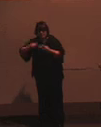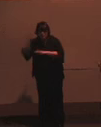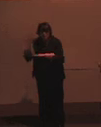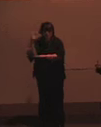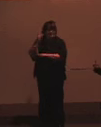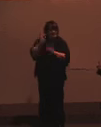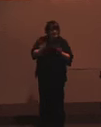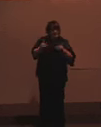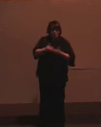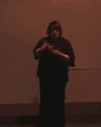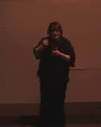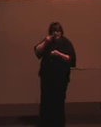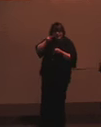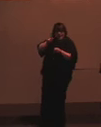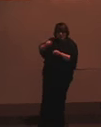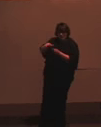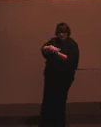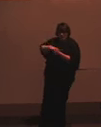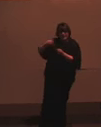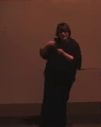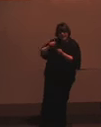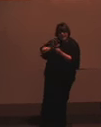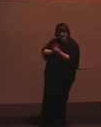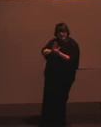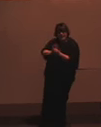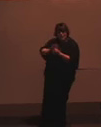has its own networking-like relationships.